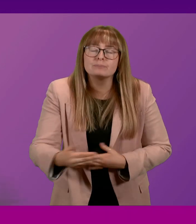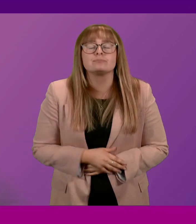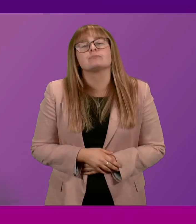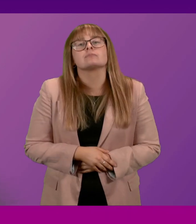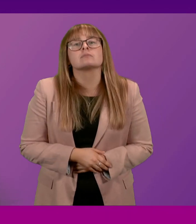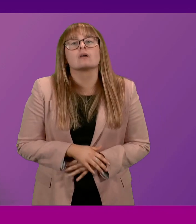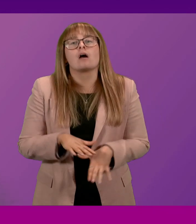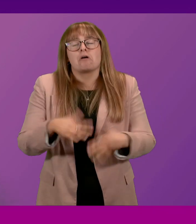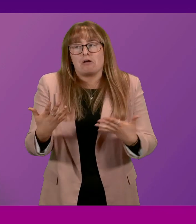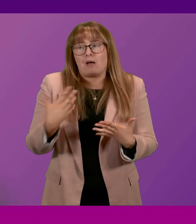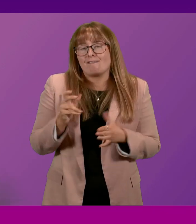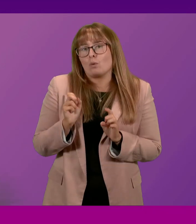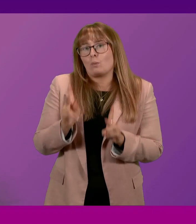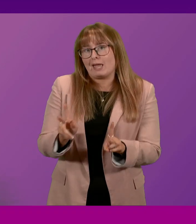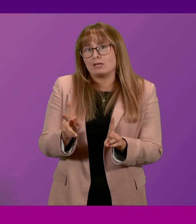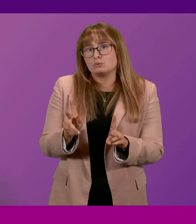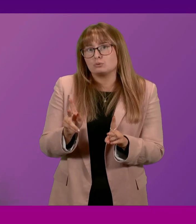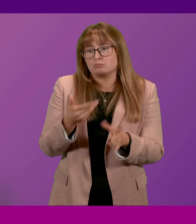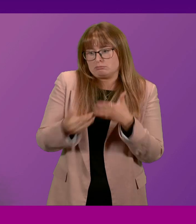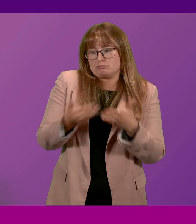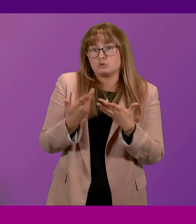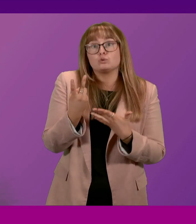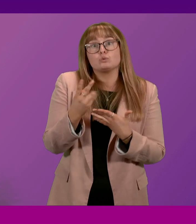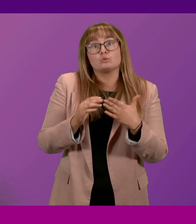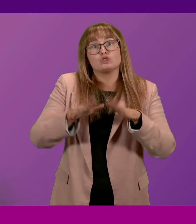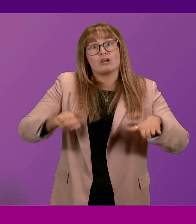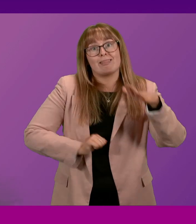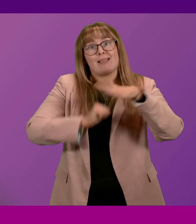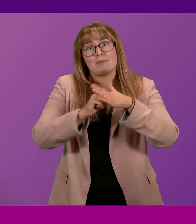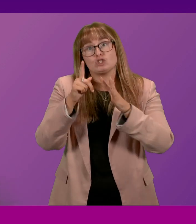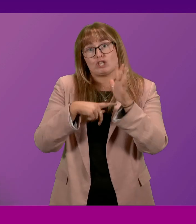There is a way to address the two-child limit issue that Jackie Dunbar has put to me, and that